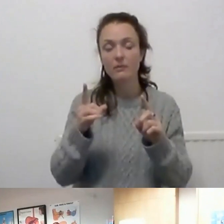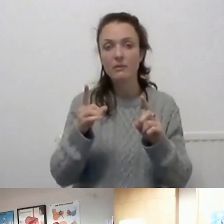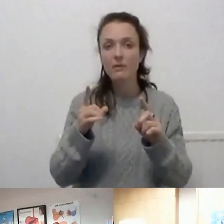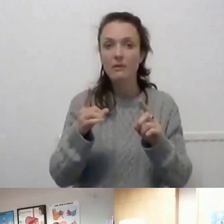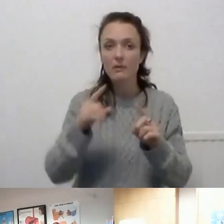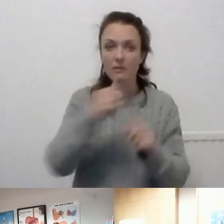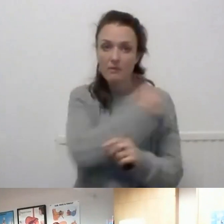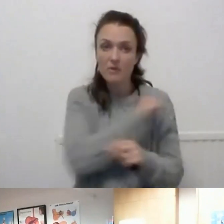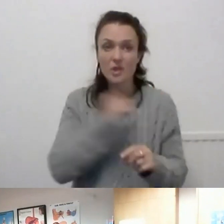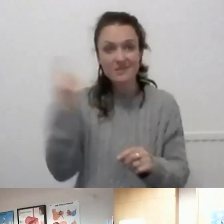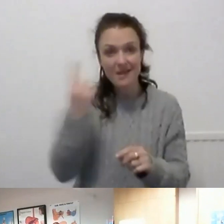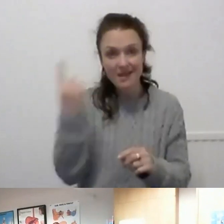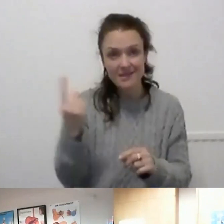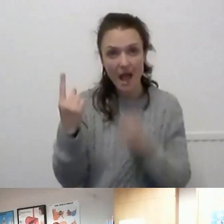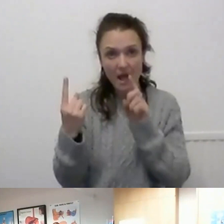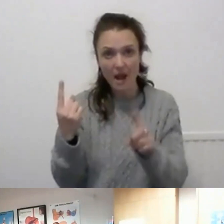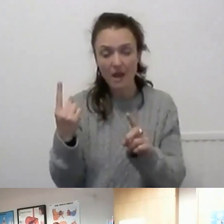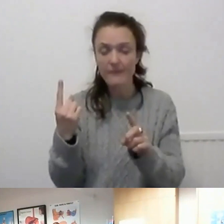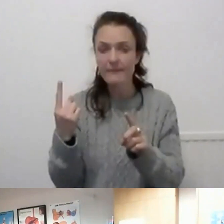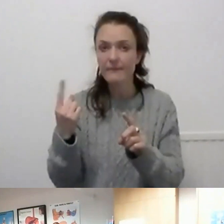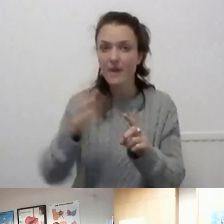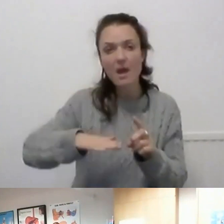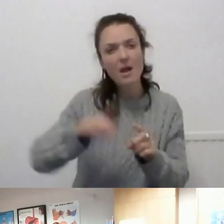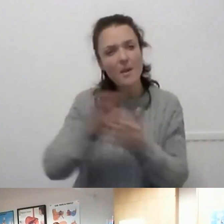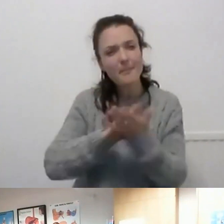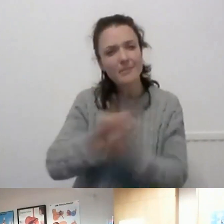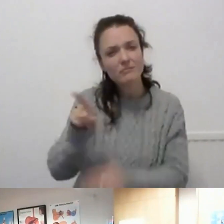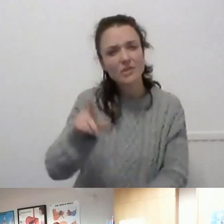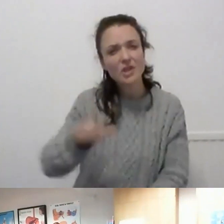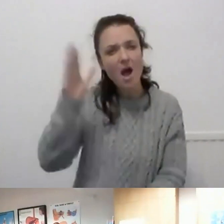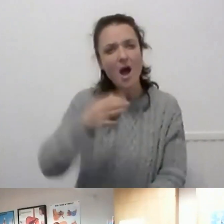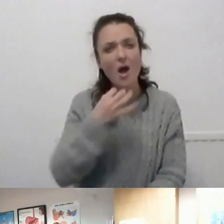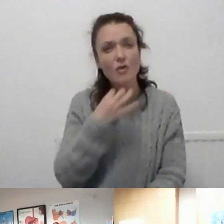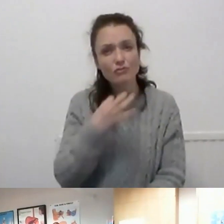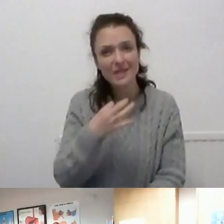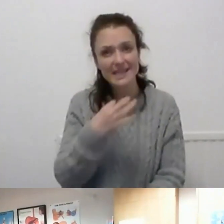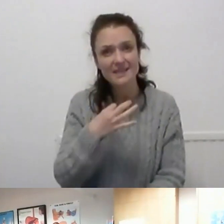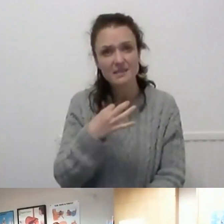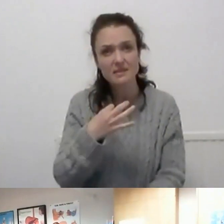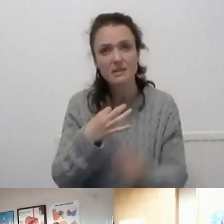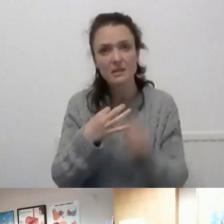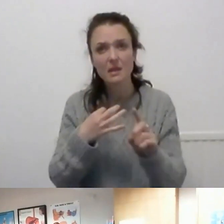something we debated, and because of that risk of contracting it, and she decided to have it.